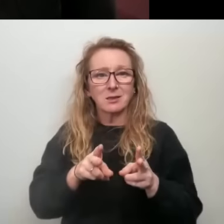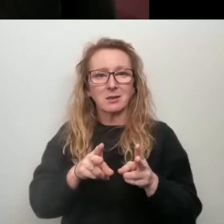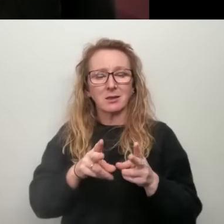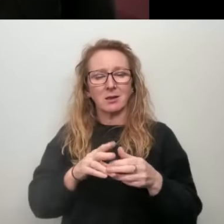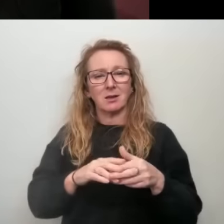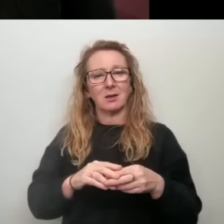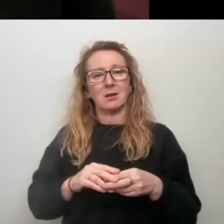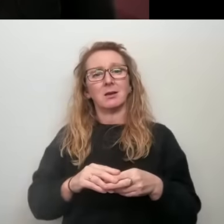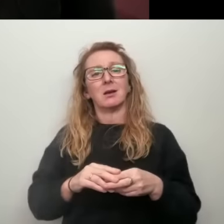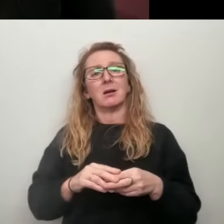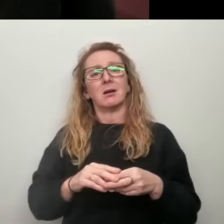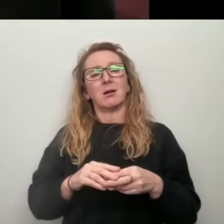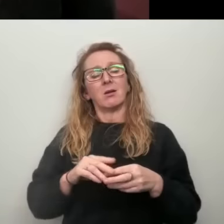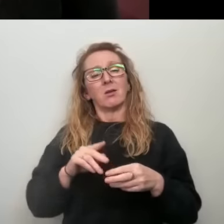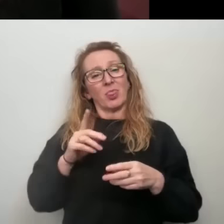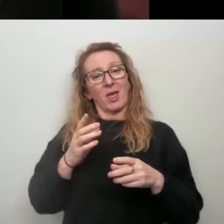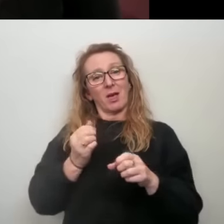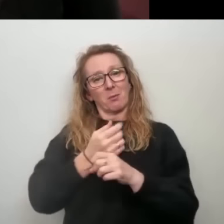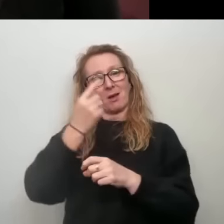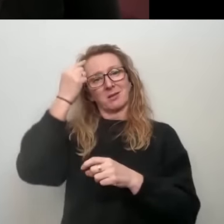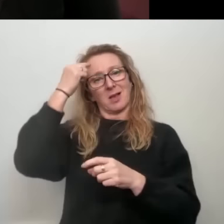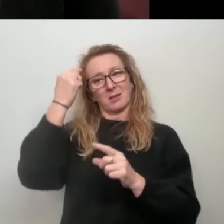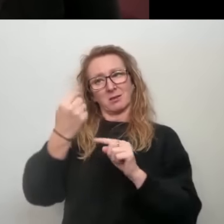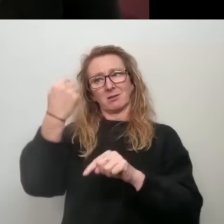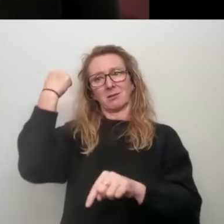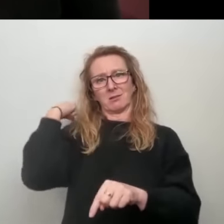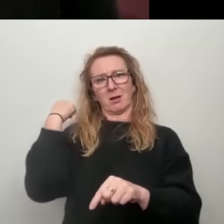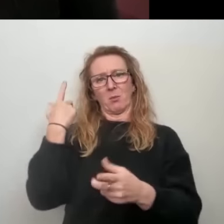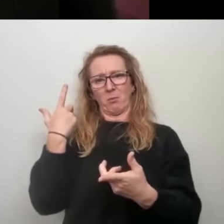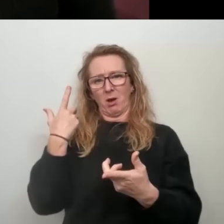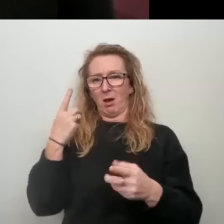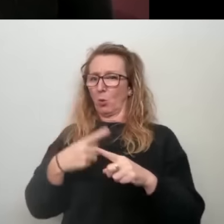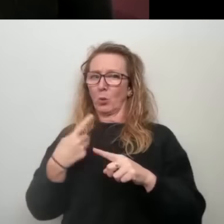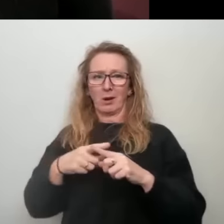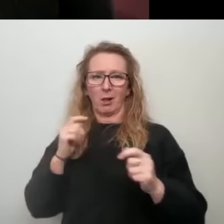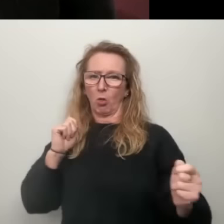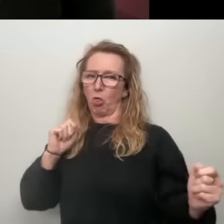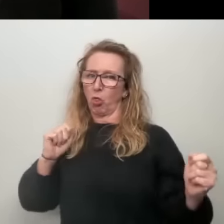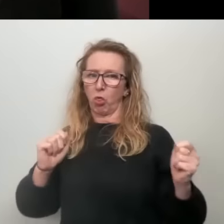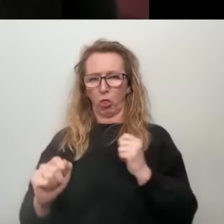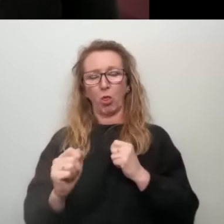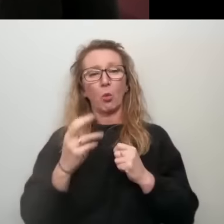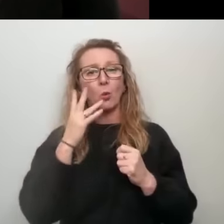and that makes sense for the time. But we see that rapidly change when you look at the additional elements.